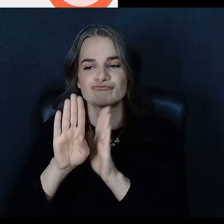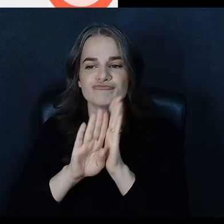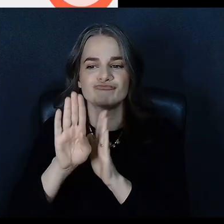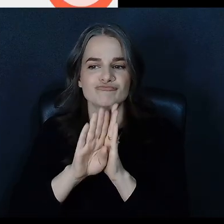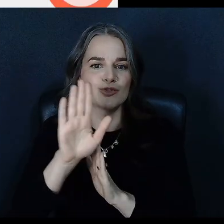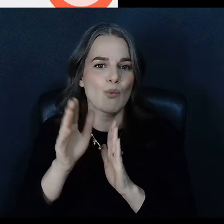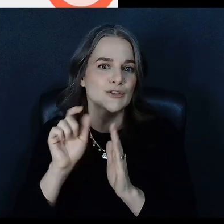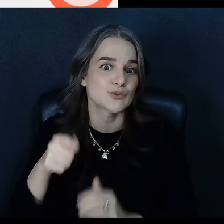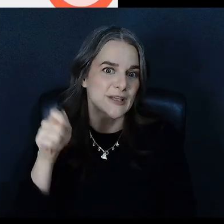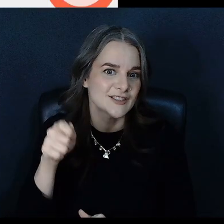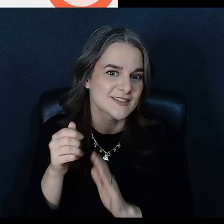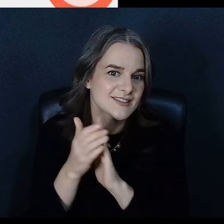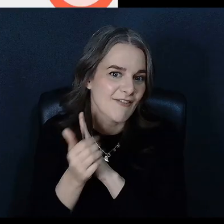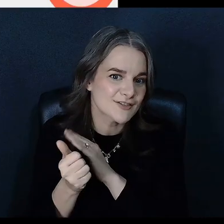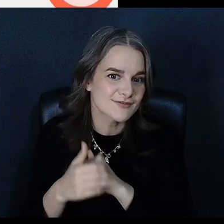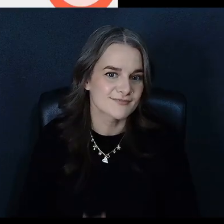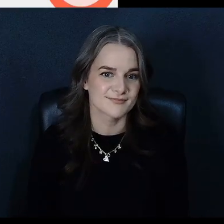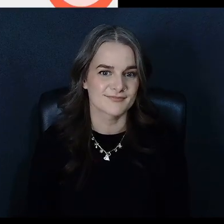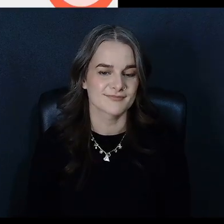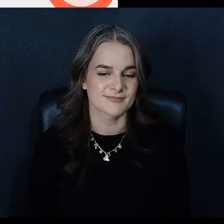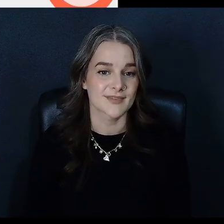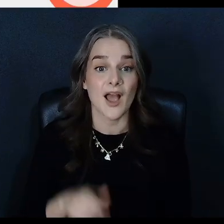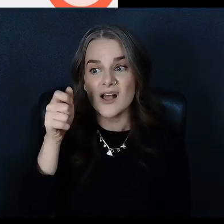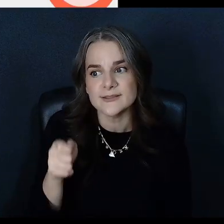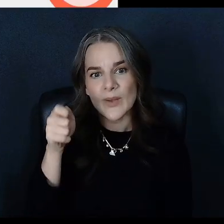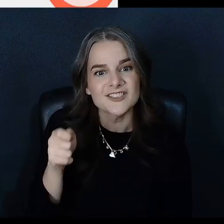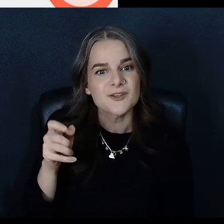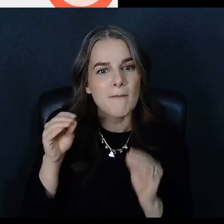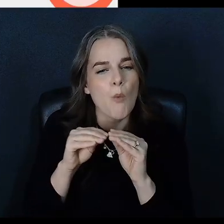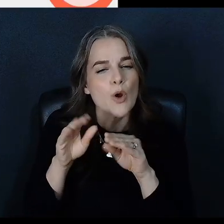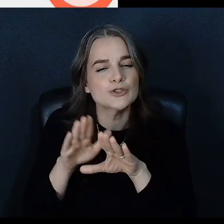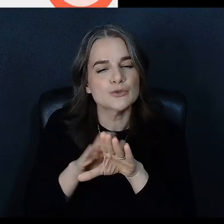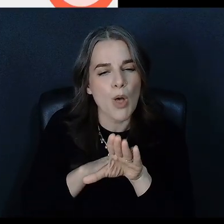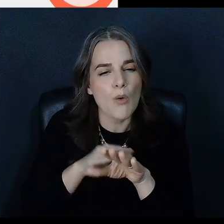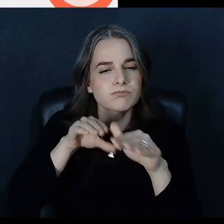Switches tend to be a slower access method at first.